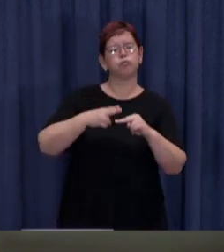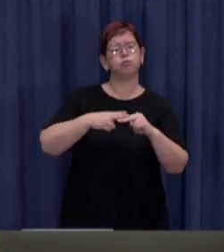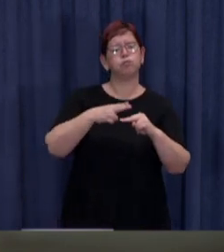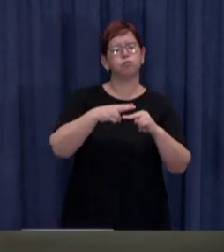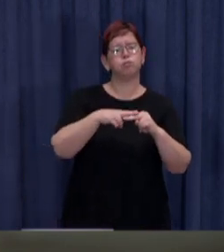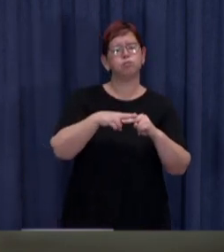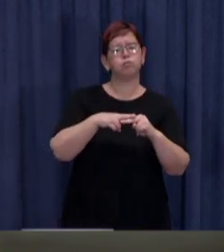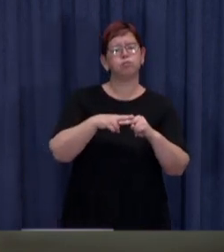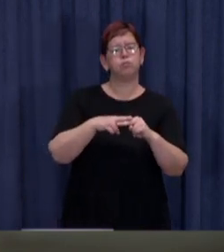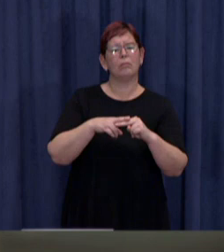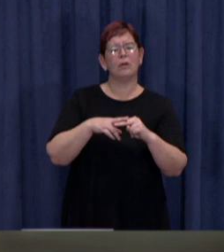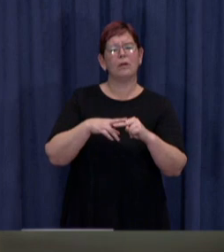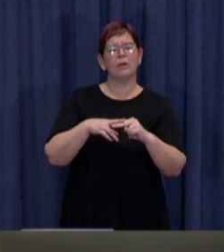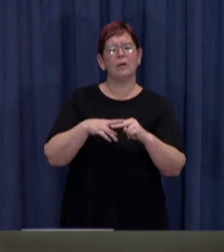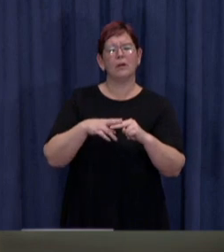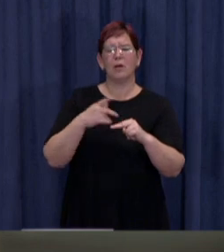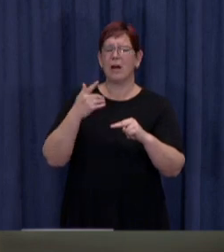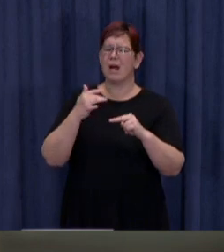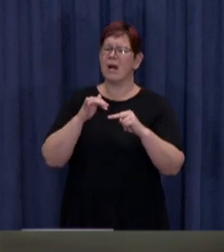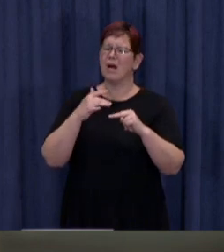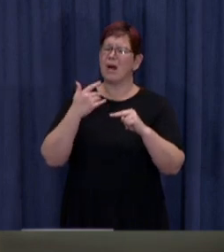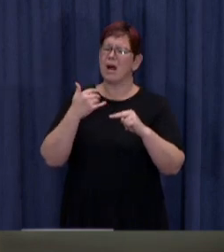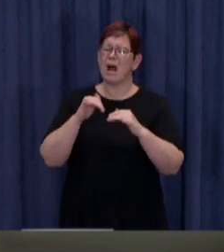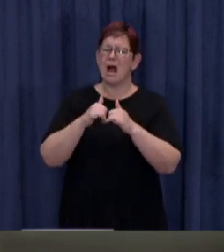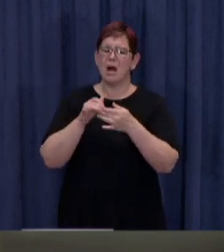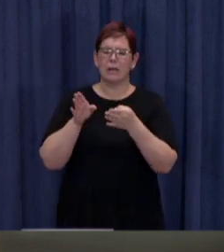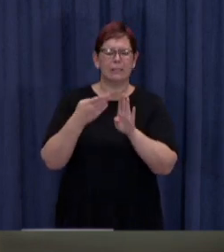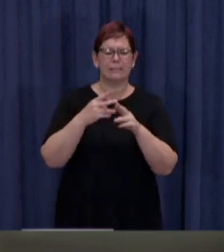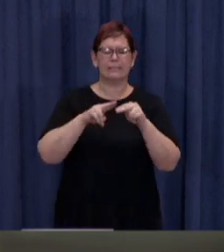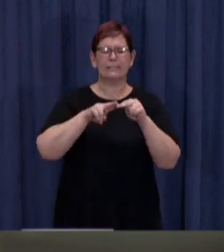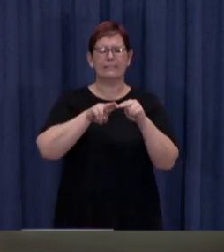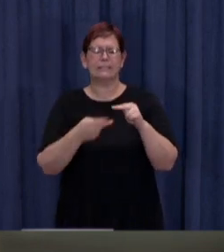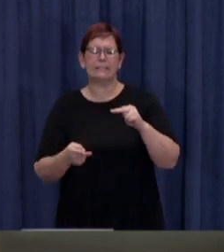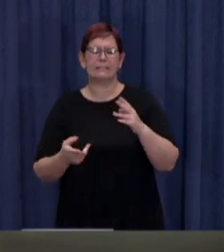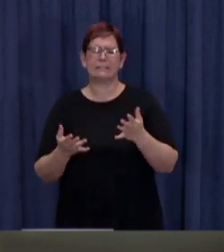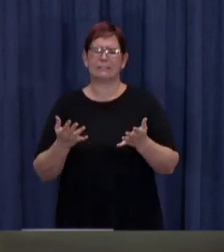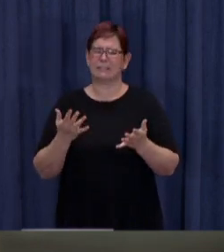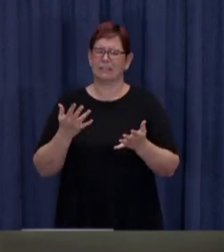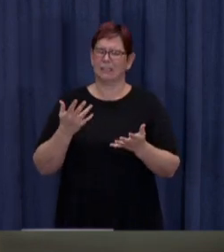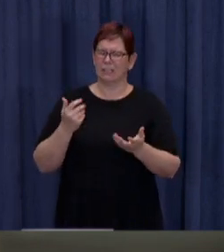well it gives it gives me the authority under the emergency declaration to do